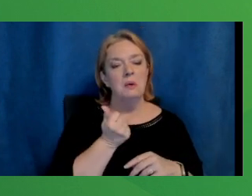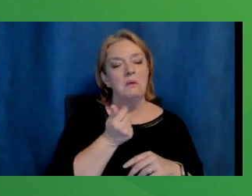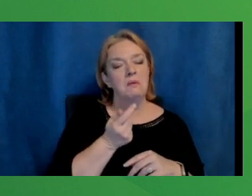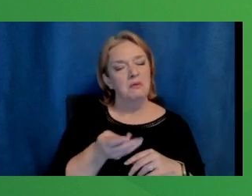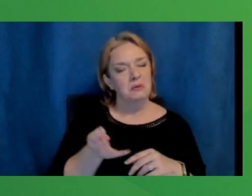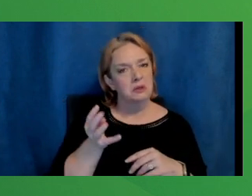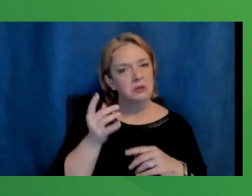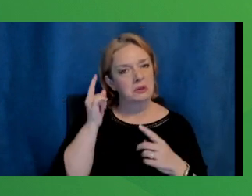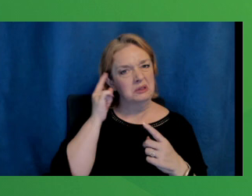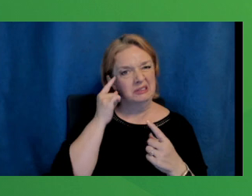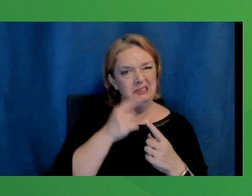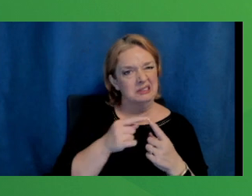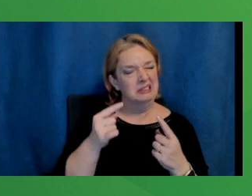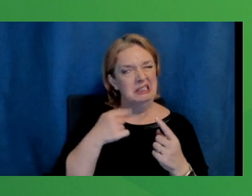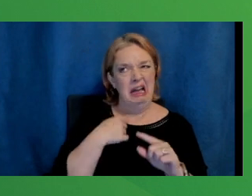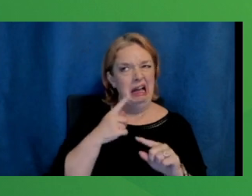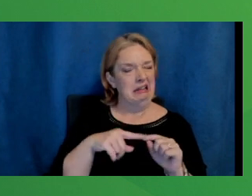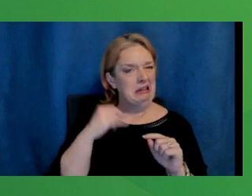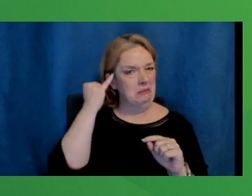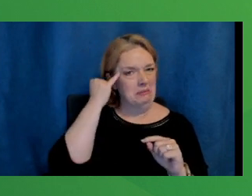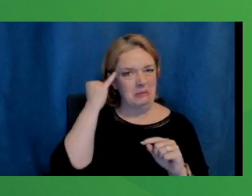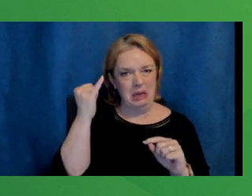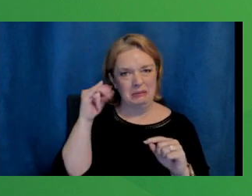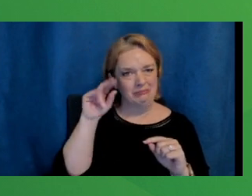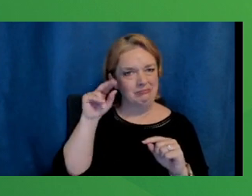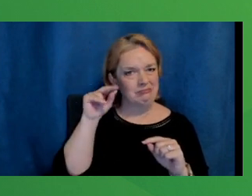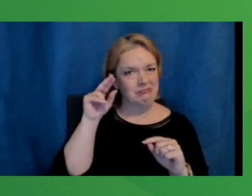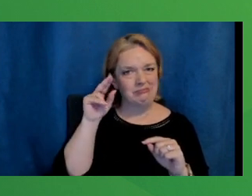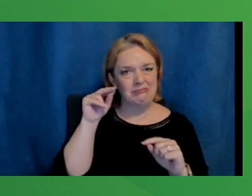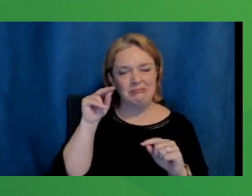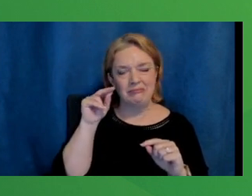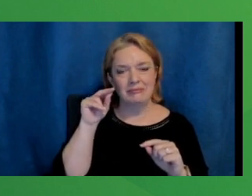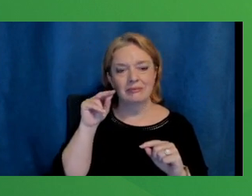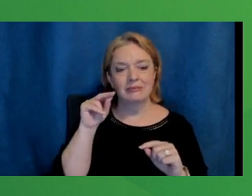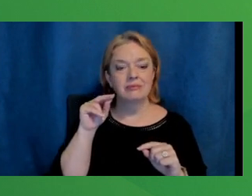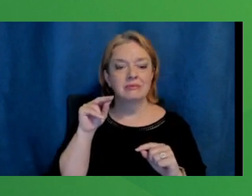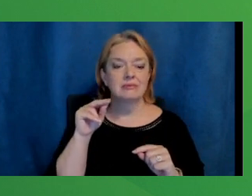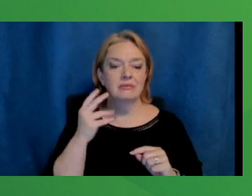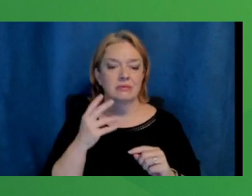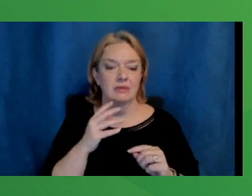imagine that. You see much less, meaning more students are being able to imagine